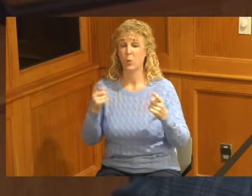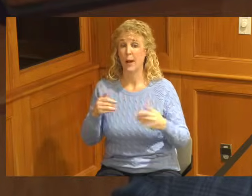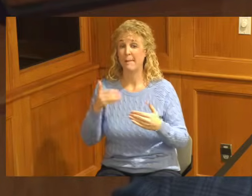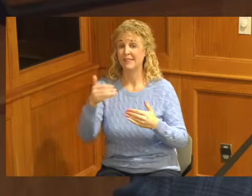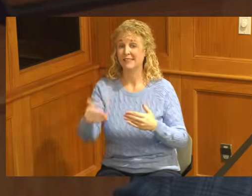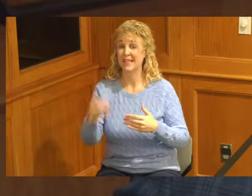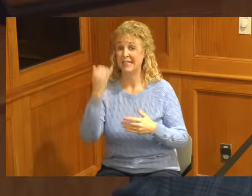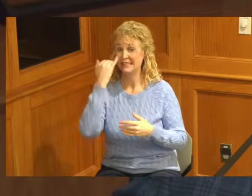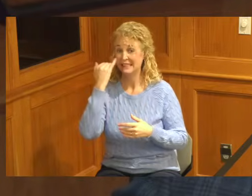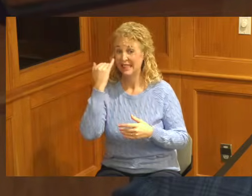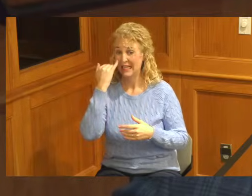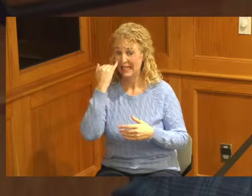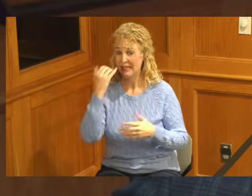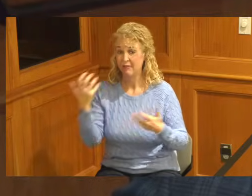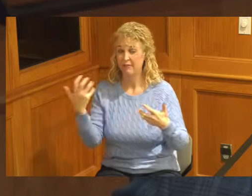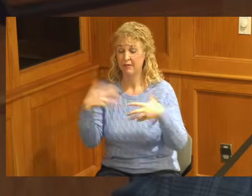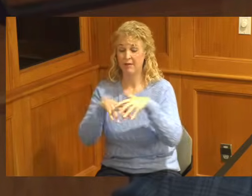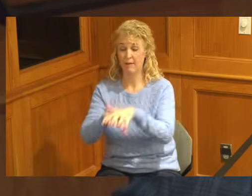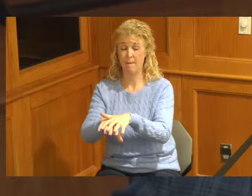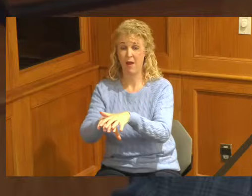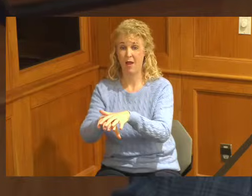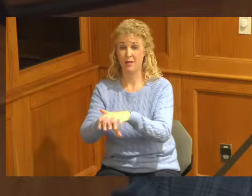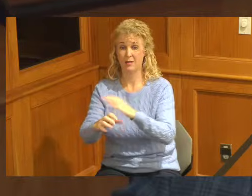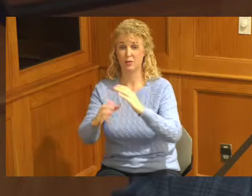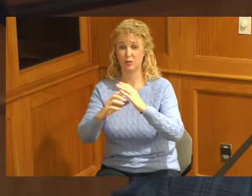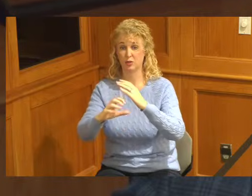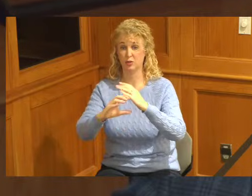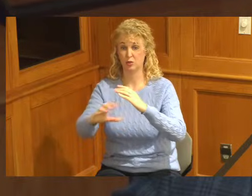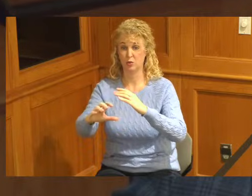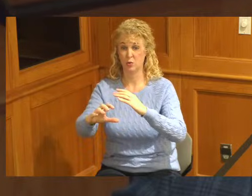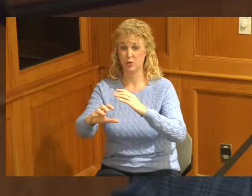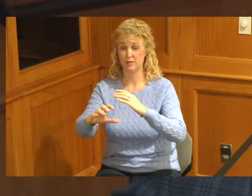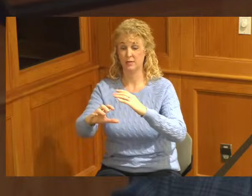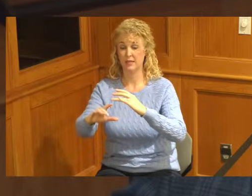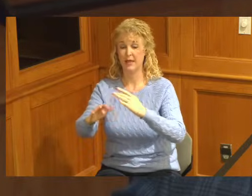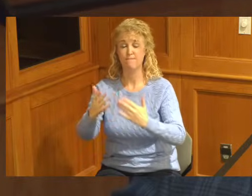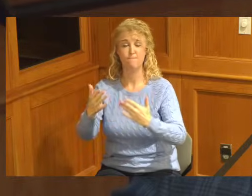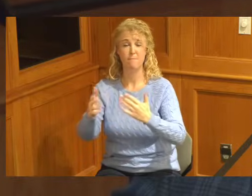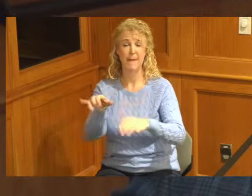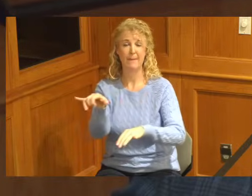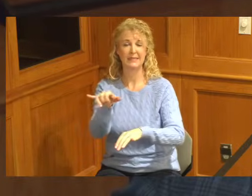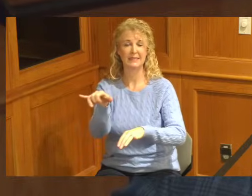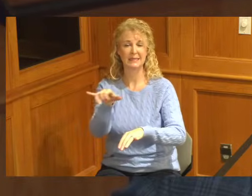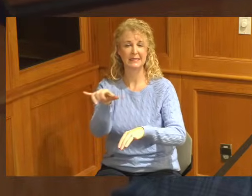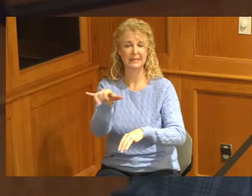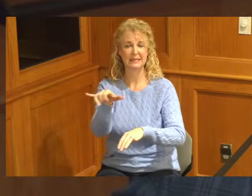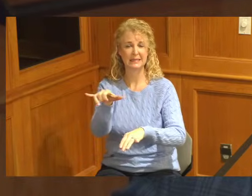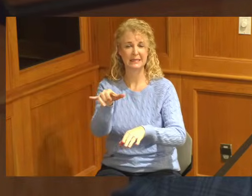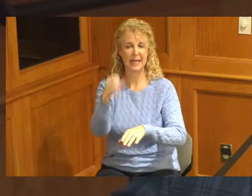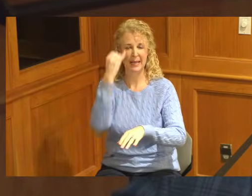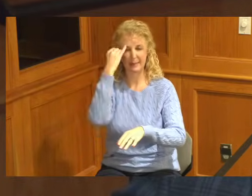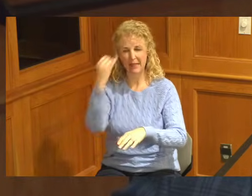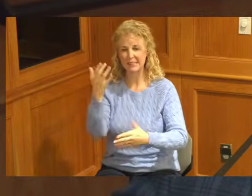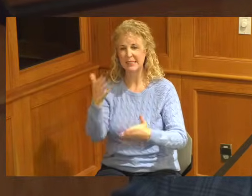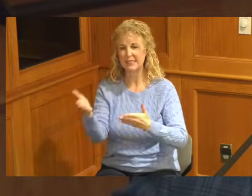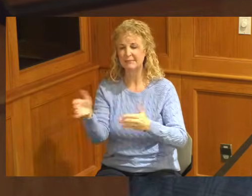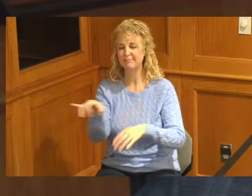we've got combined sewers and applying some of the same techniques or incentives in some of those